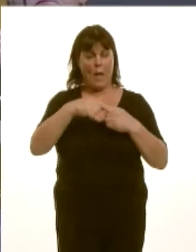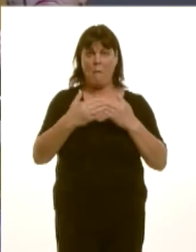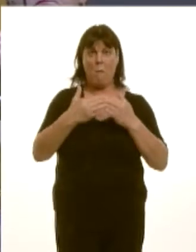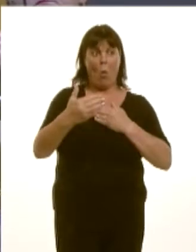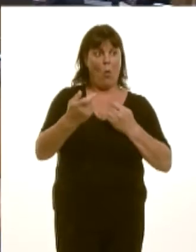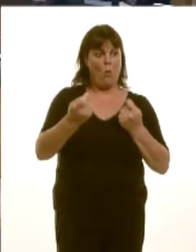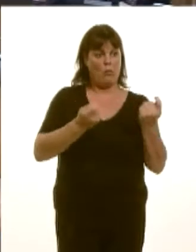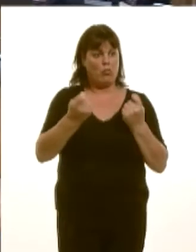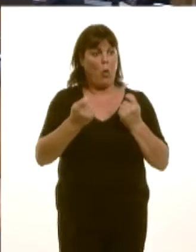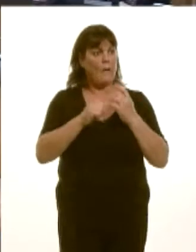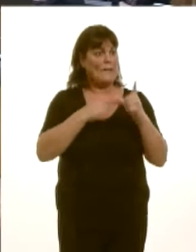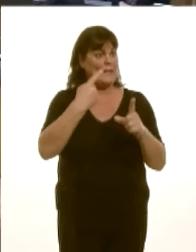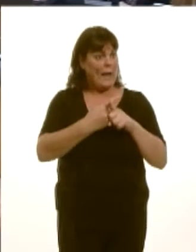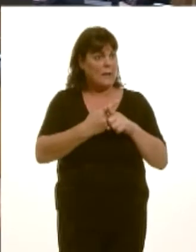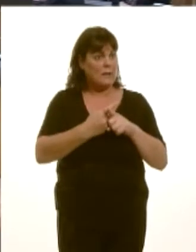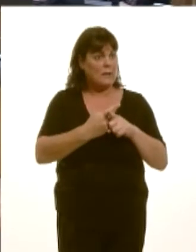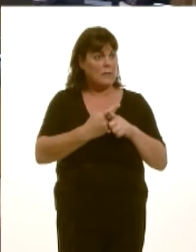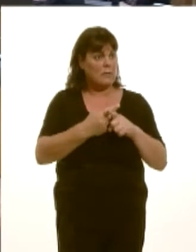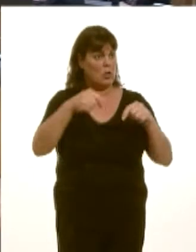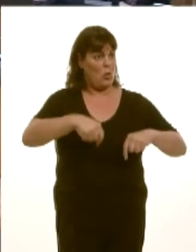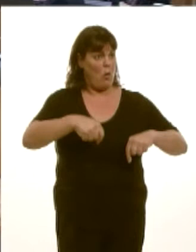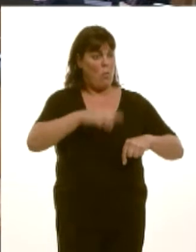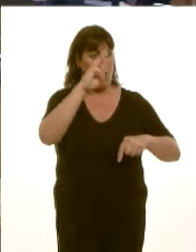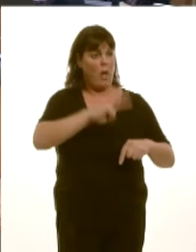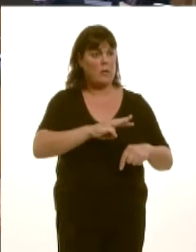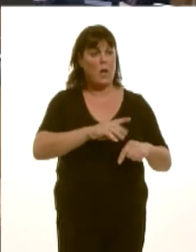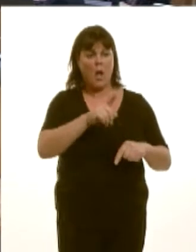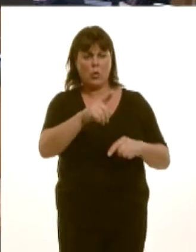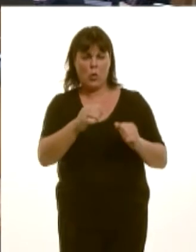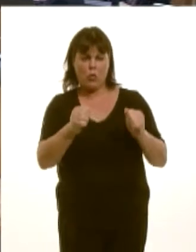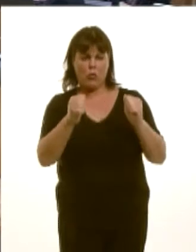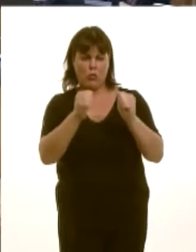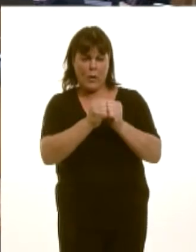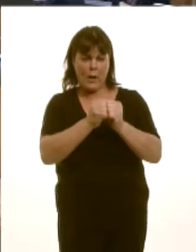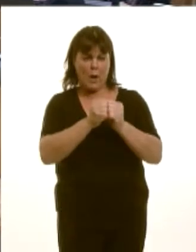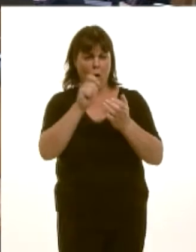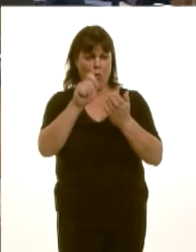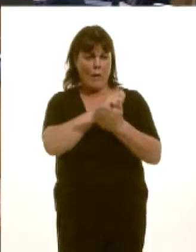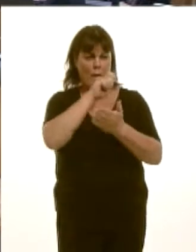Assembly, and do you agree that a referendum on income tax powers is now not necessary?